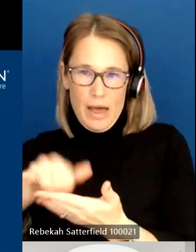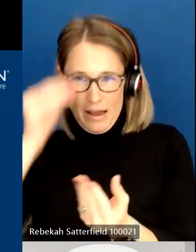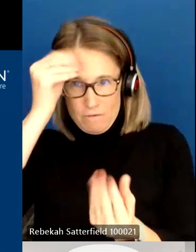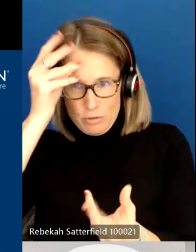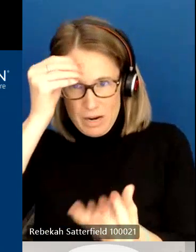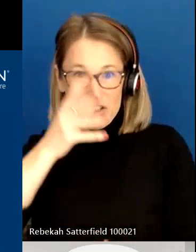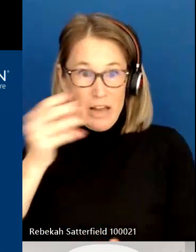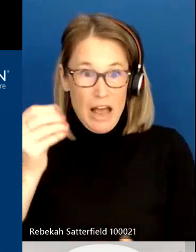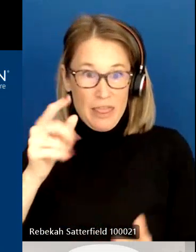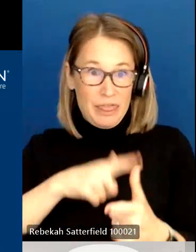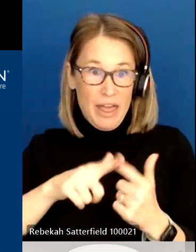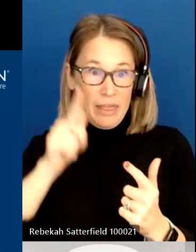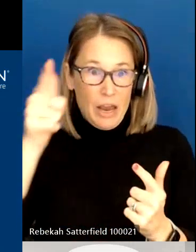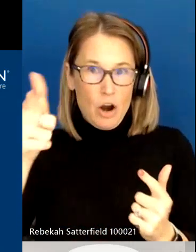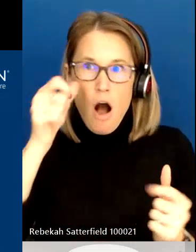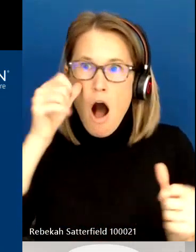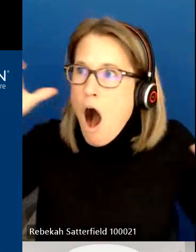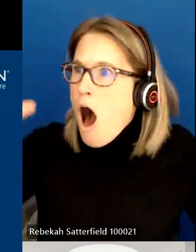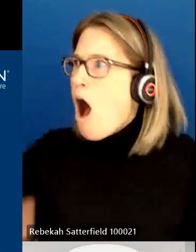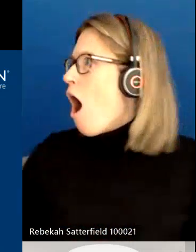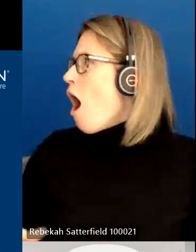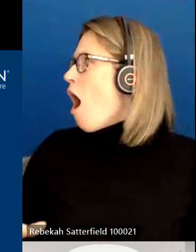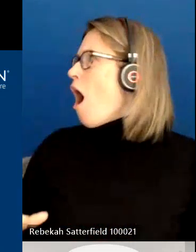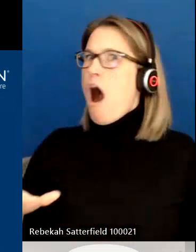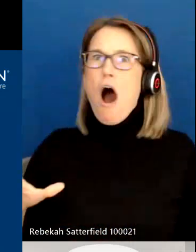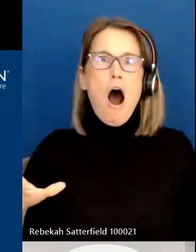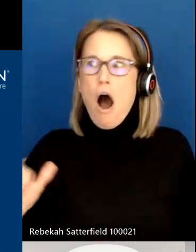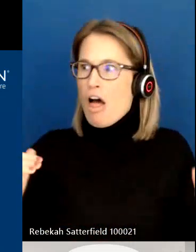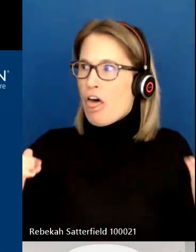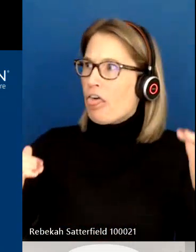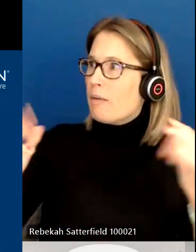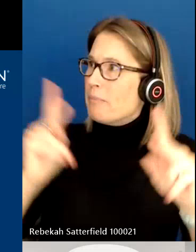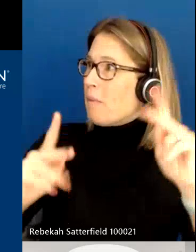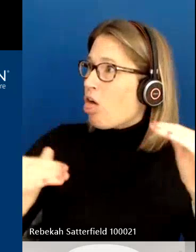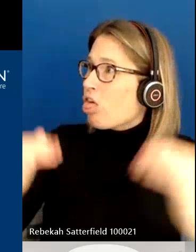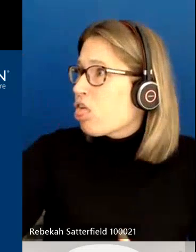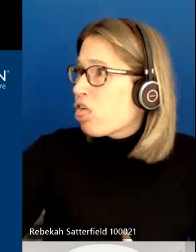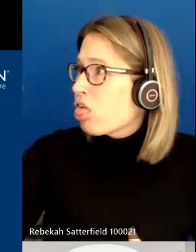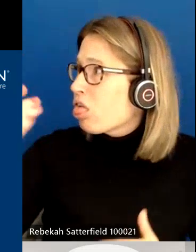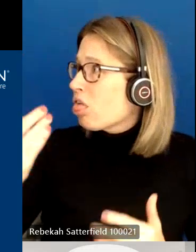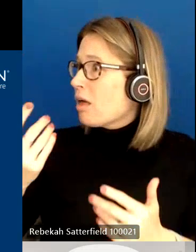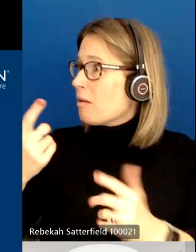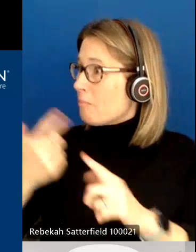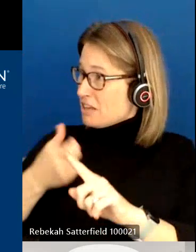surprise when um you're seeing disparities in the use of your AI okay next slide